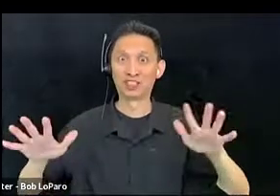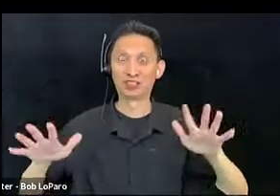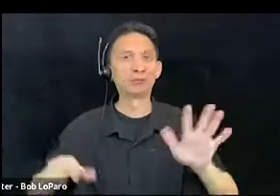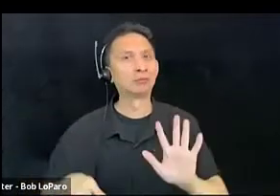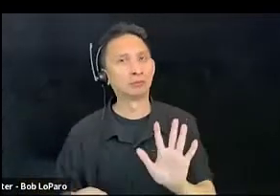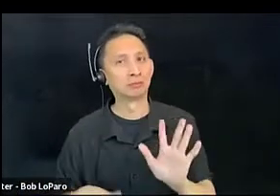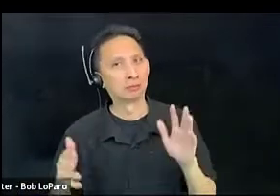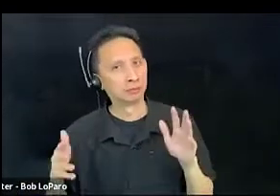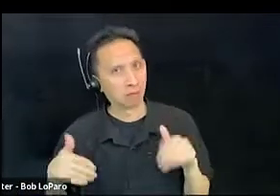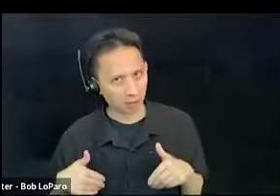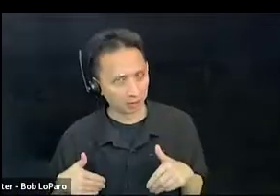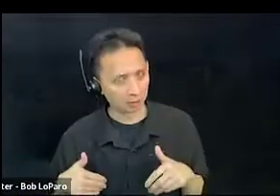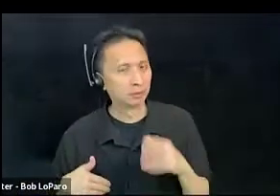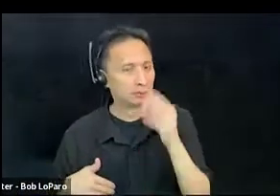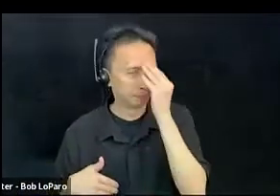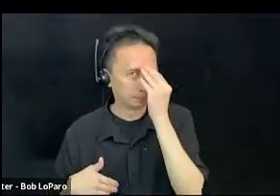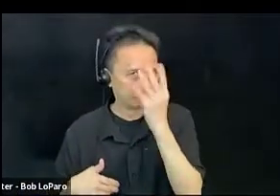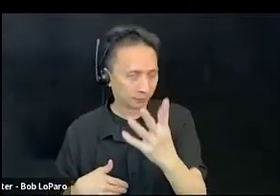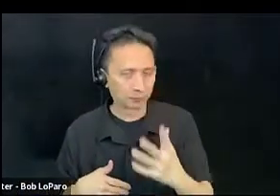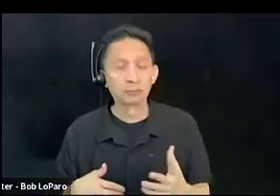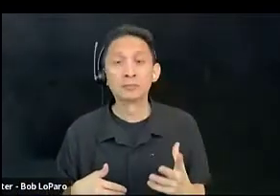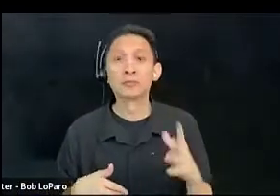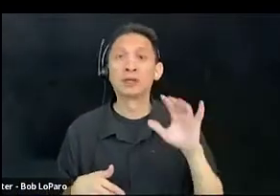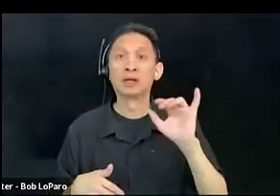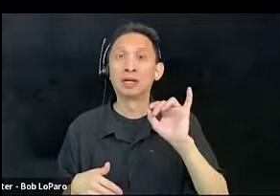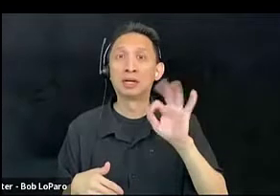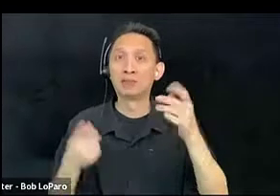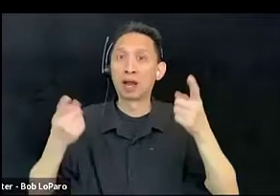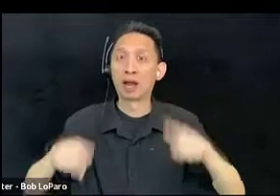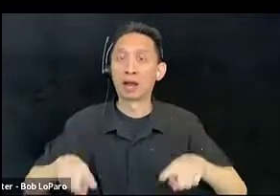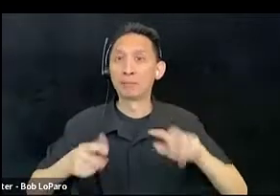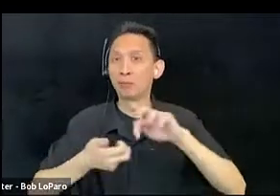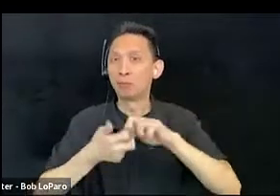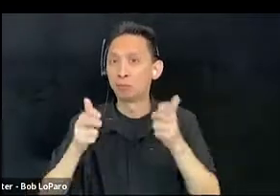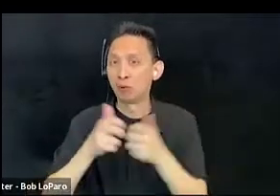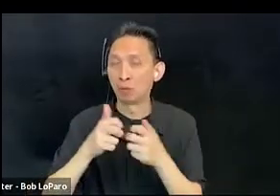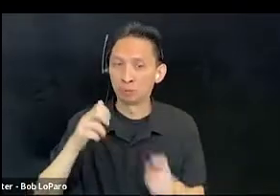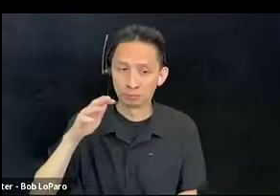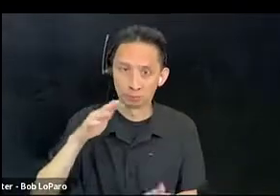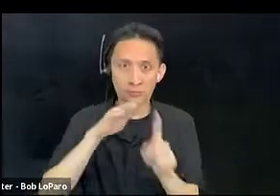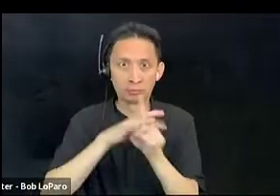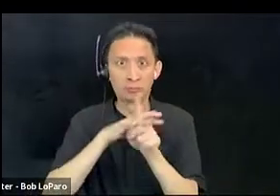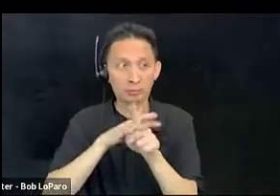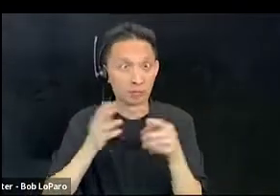If any, as I usually say, when a problem comes up, if anybody else wants to work with me